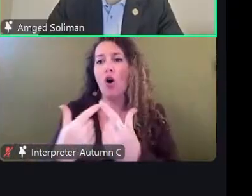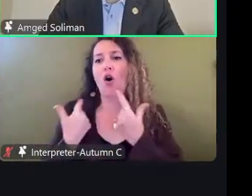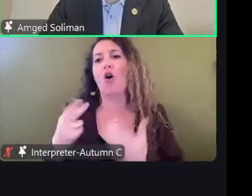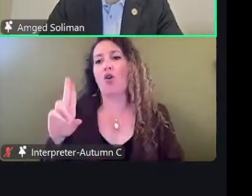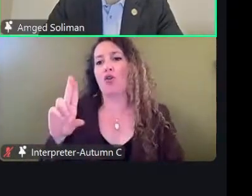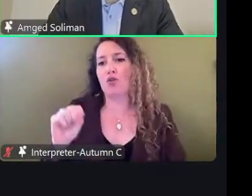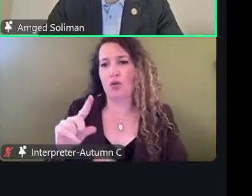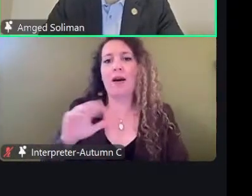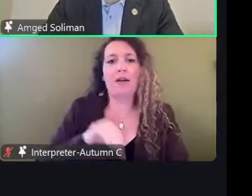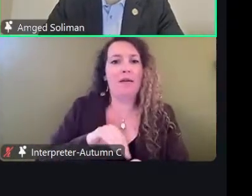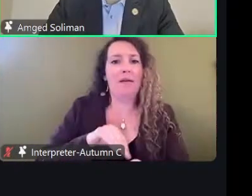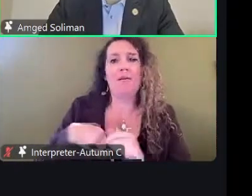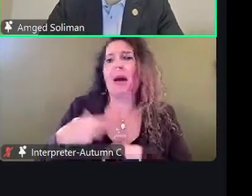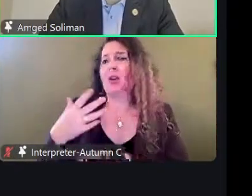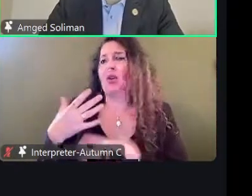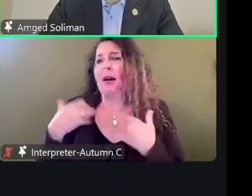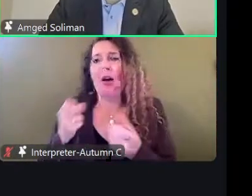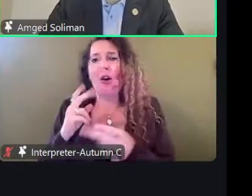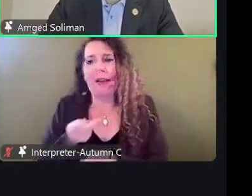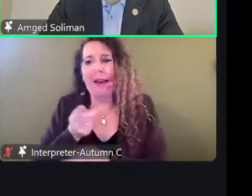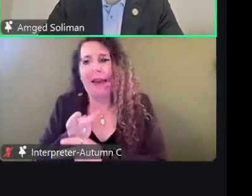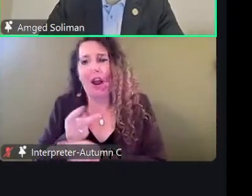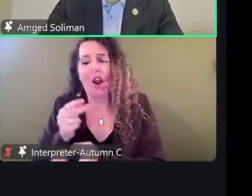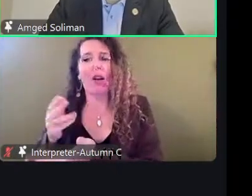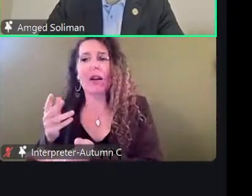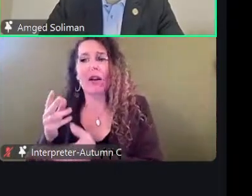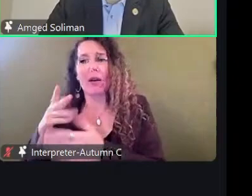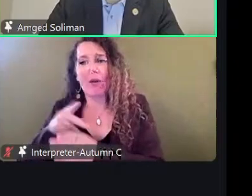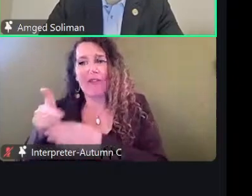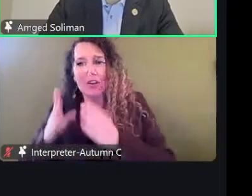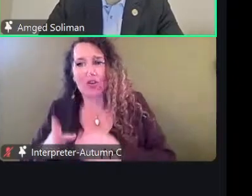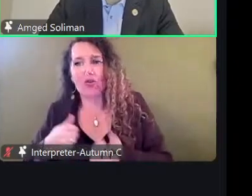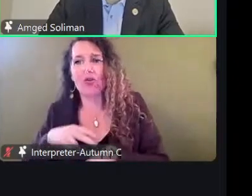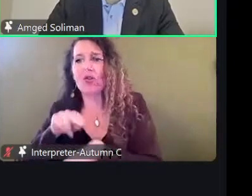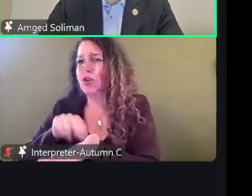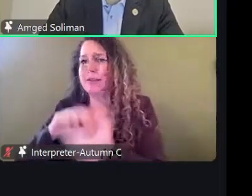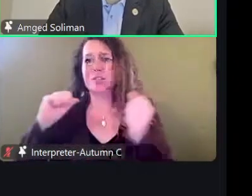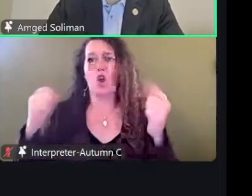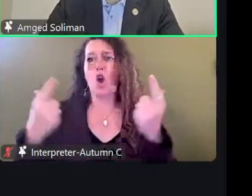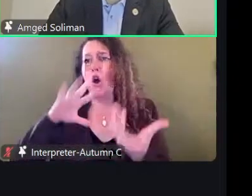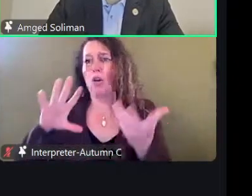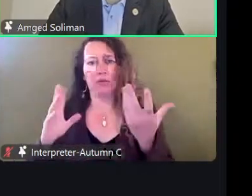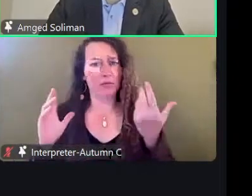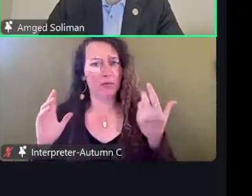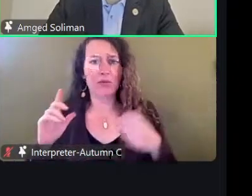nursing, healthcare professional and allied health professional education as well as postgraduate